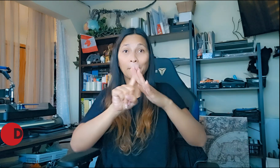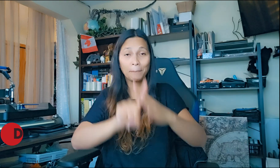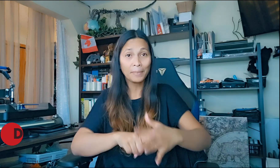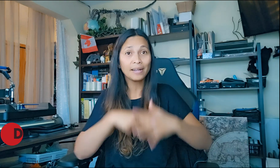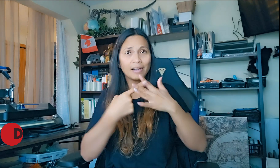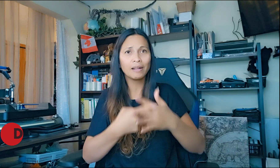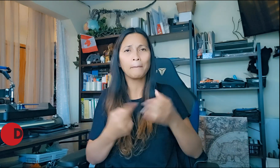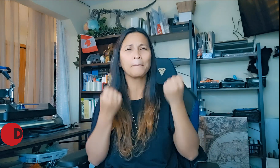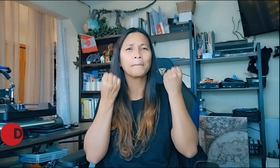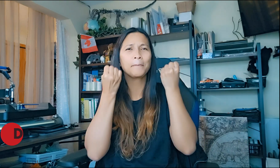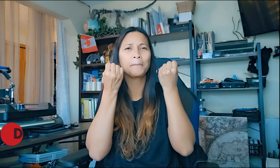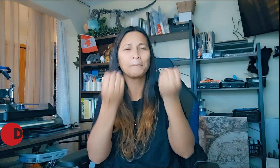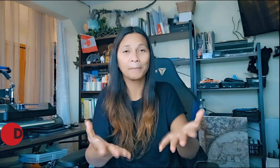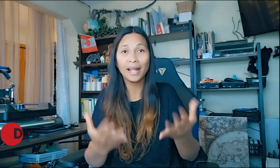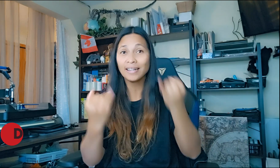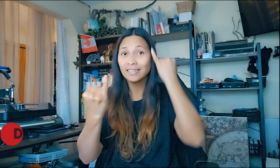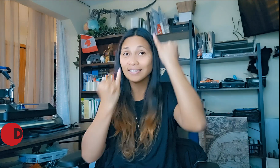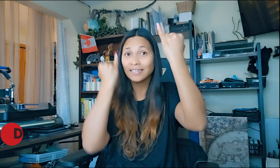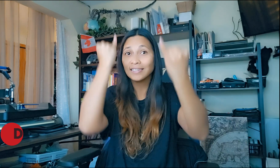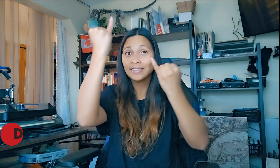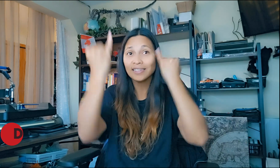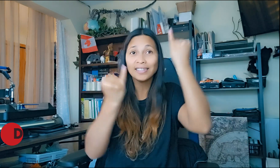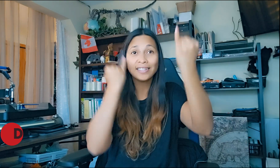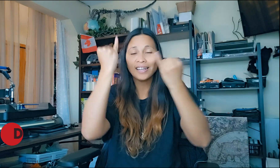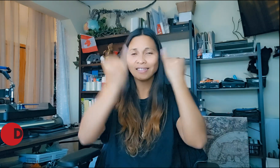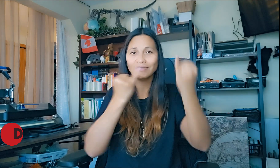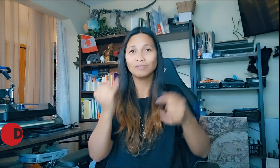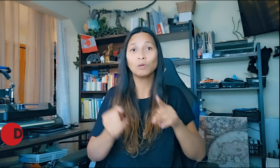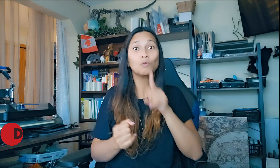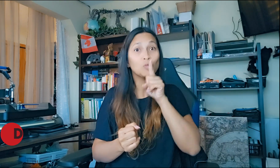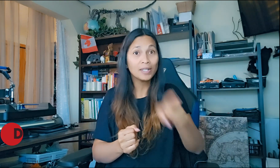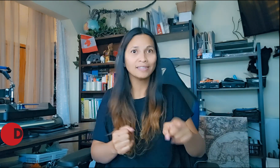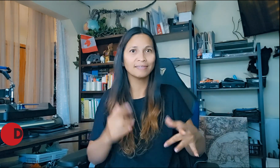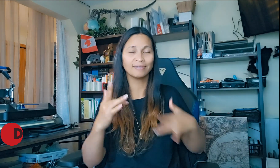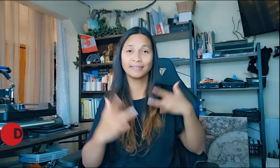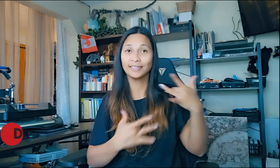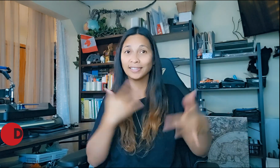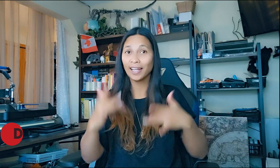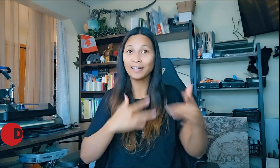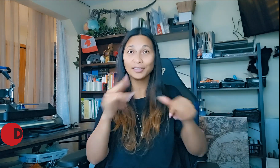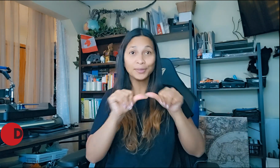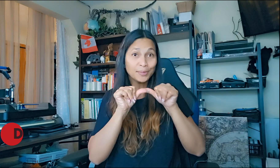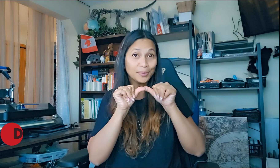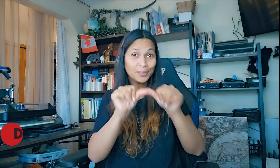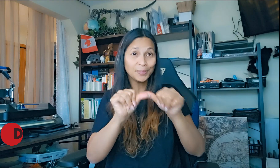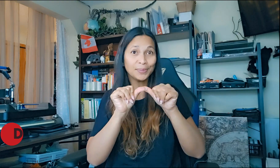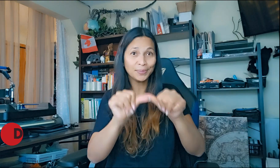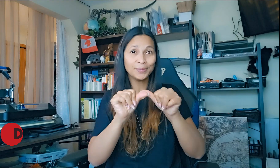I have many ideas and am really excited to continue!